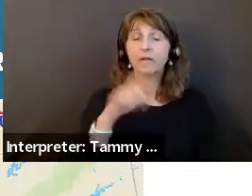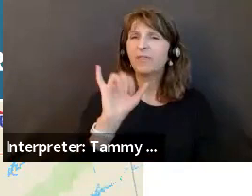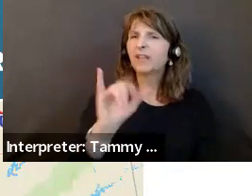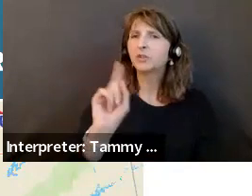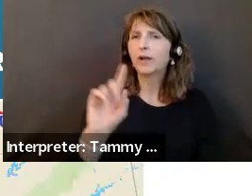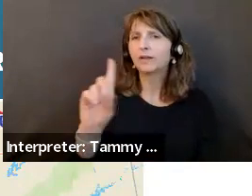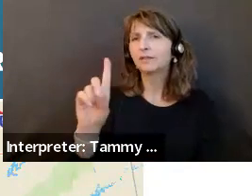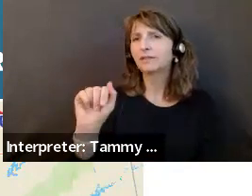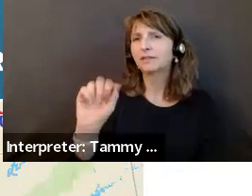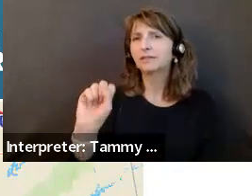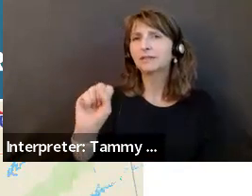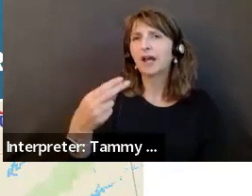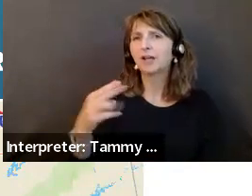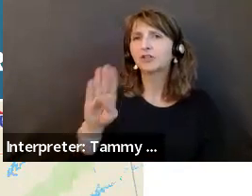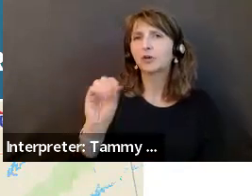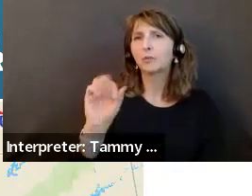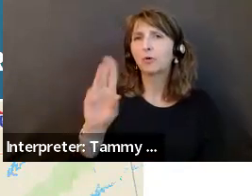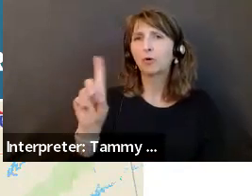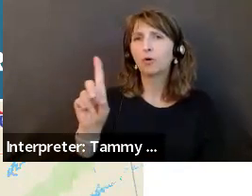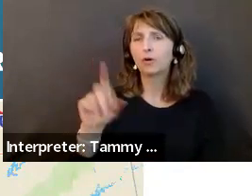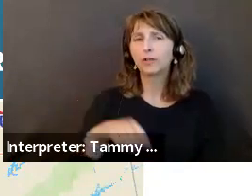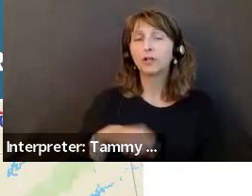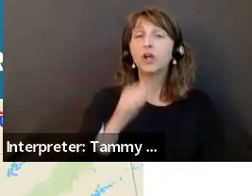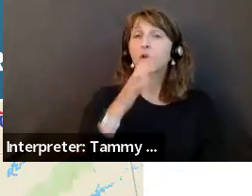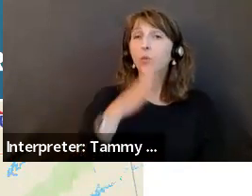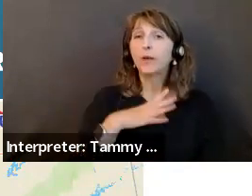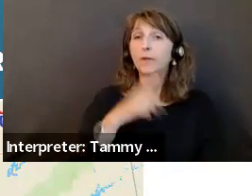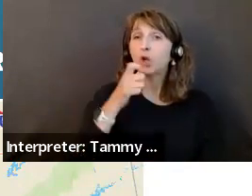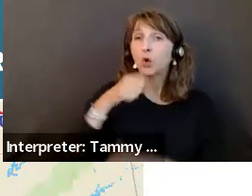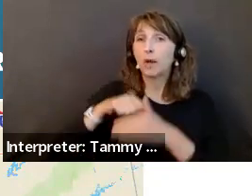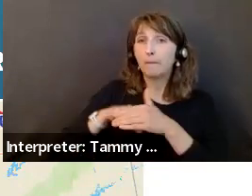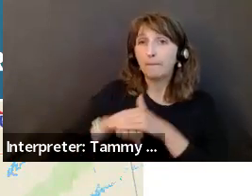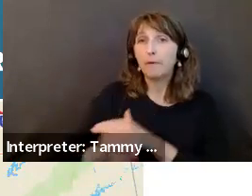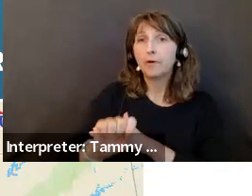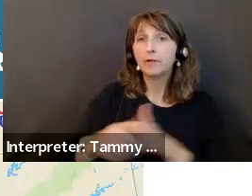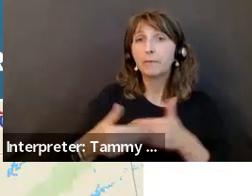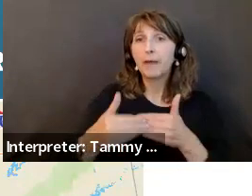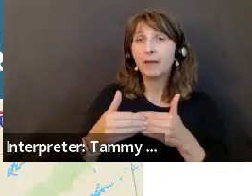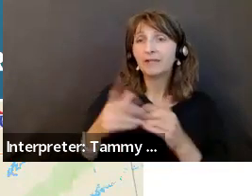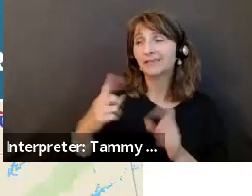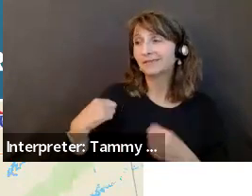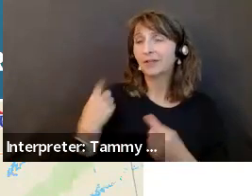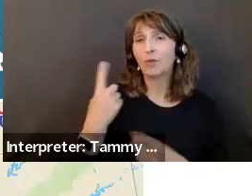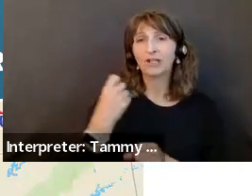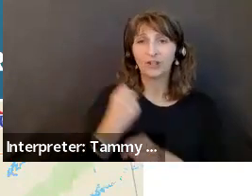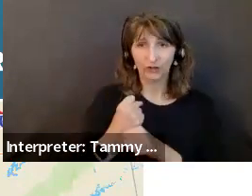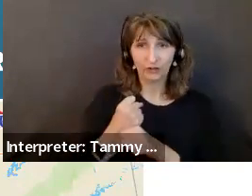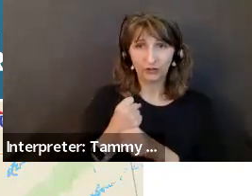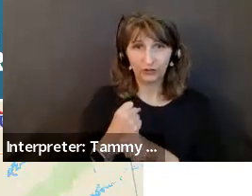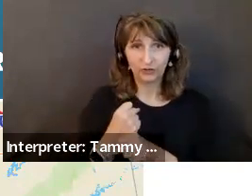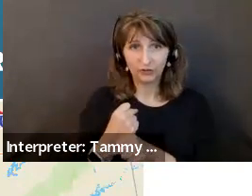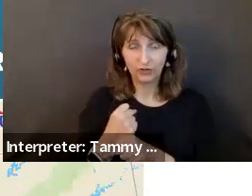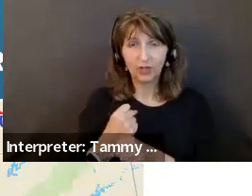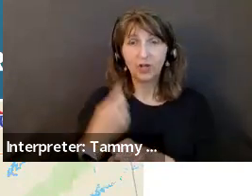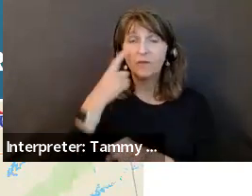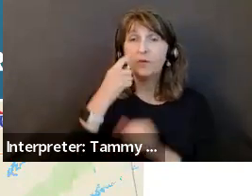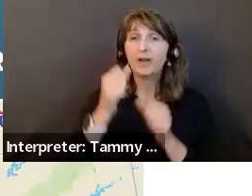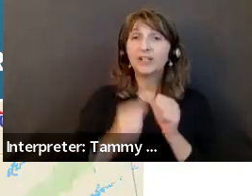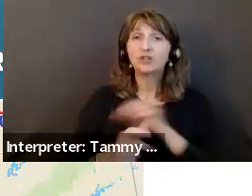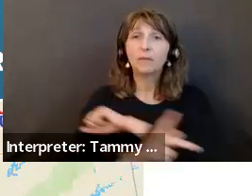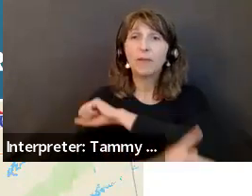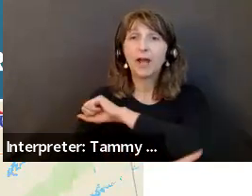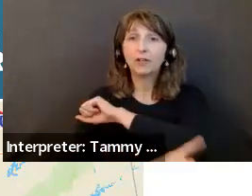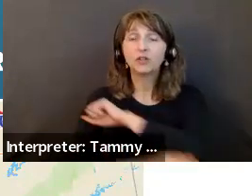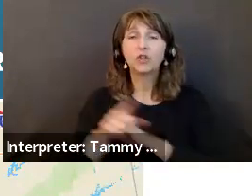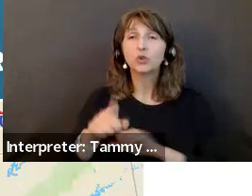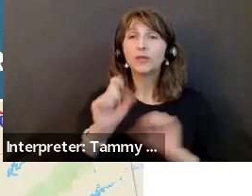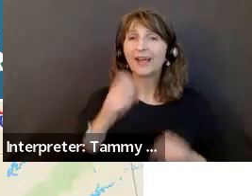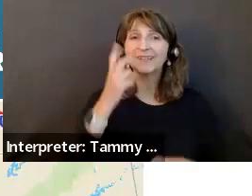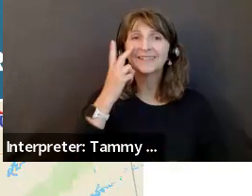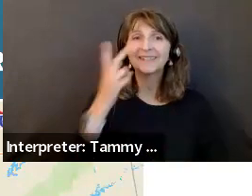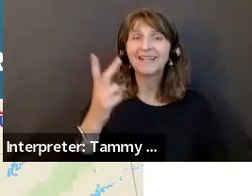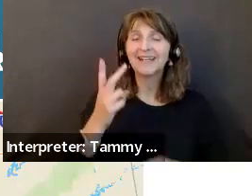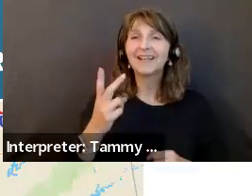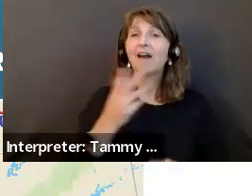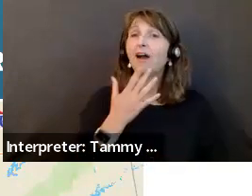Women who have had birth within the past year this is how the data is laid out on the dashboard And for each Paris, you can see a density or a color.